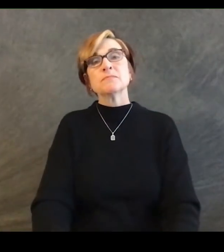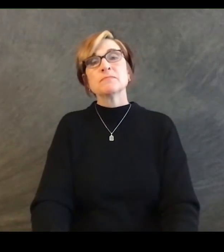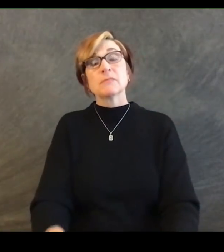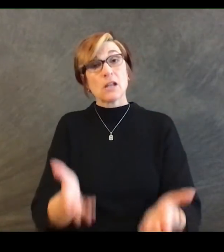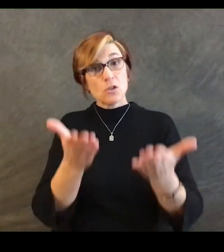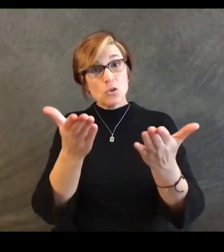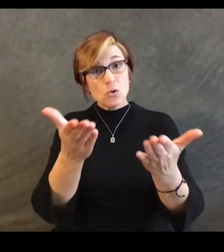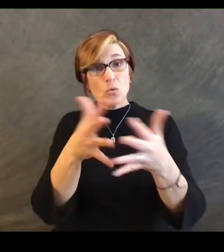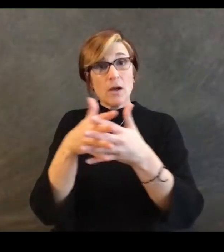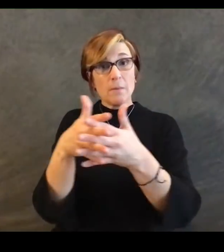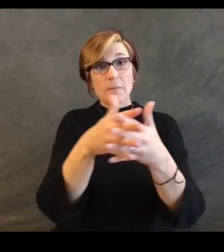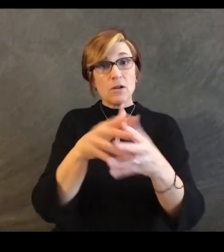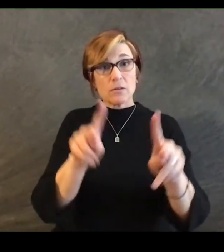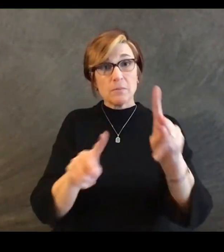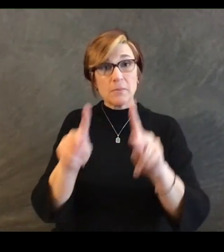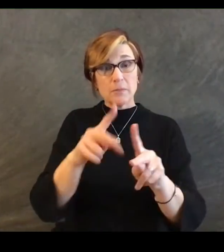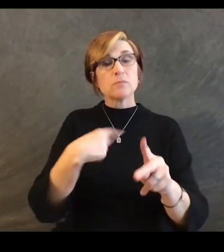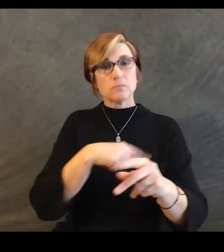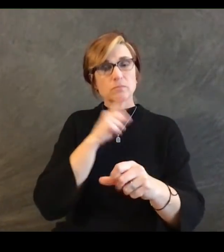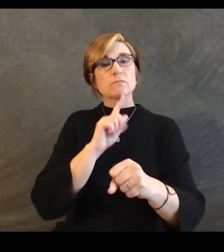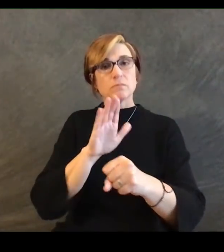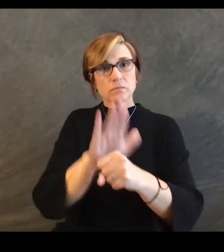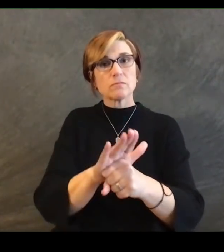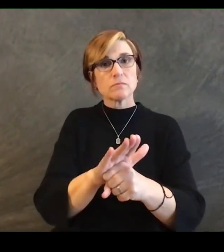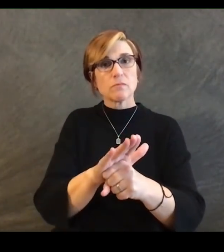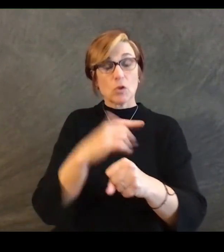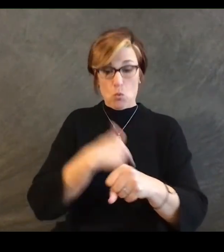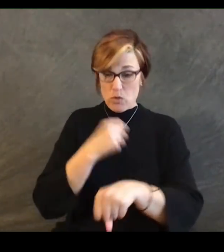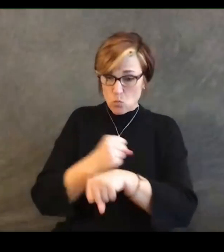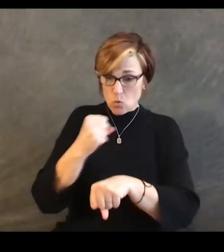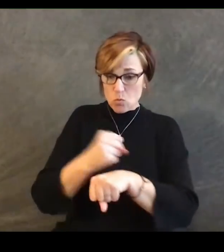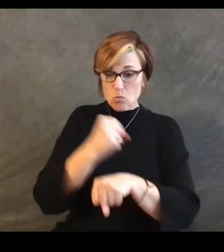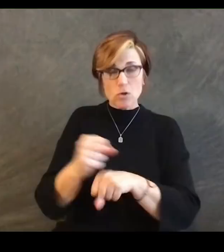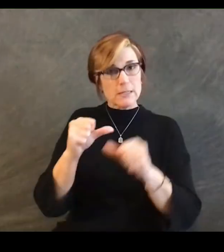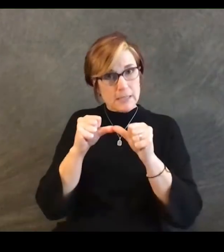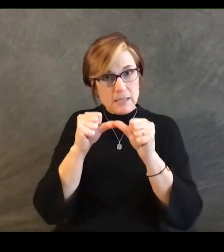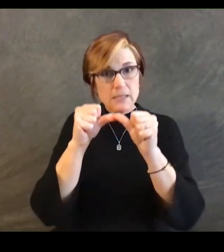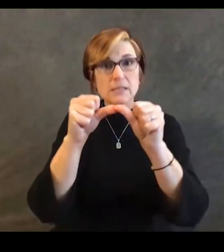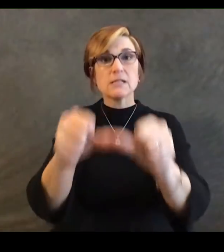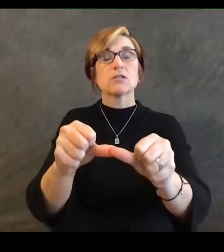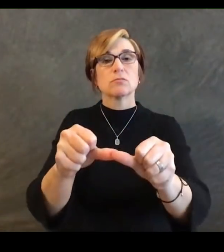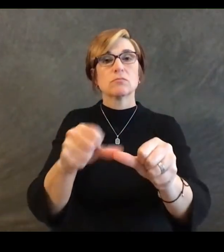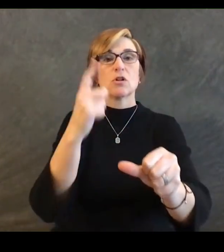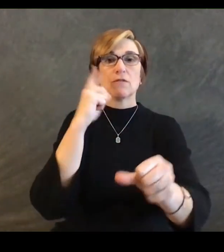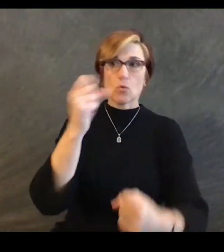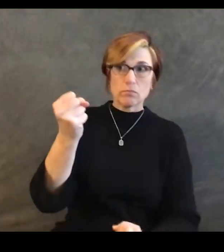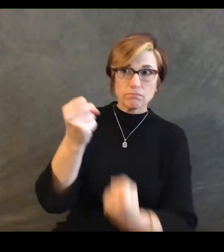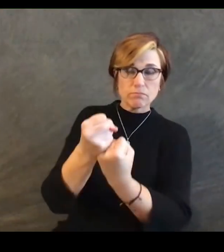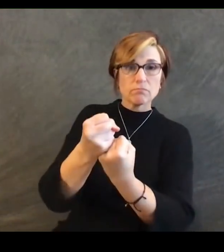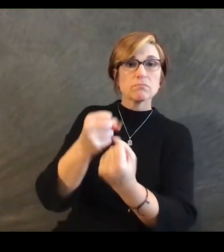going to continue to work our hearts out work our hearts out to make sure our health care providers have everything they need that anyone struggling with